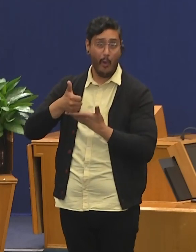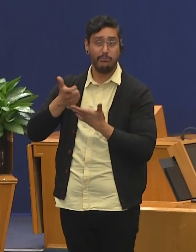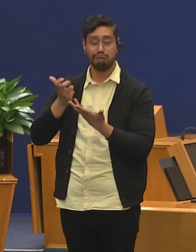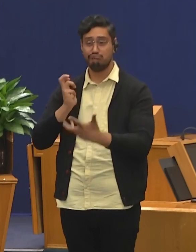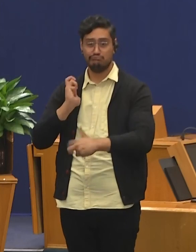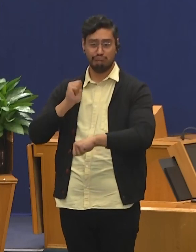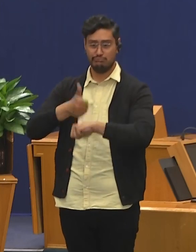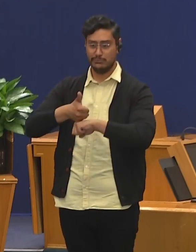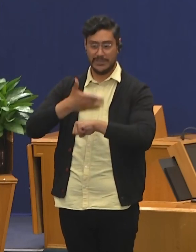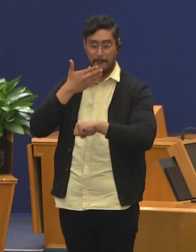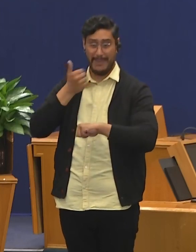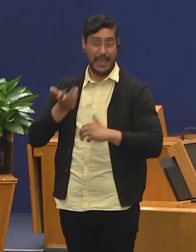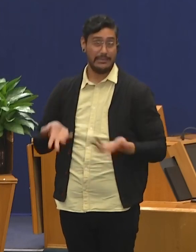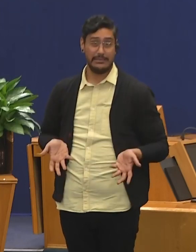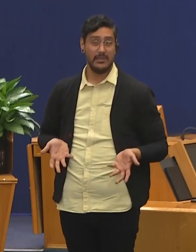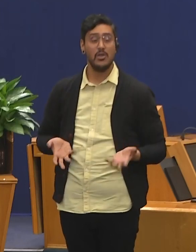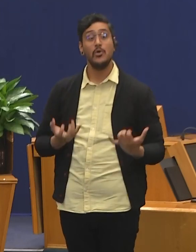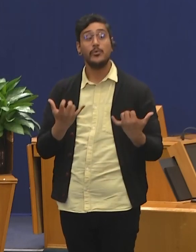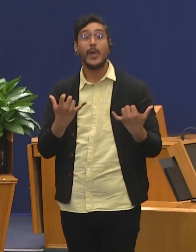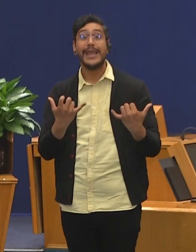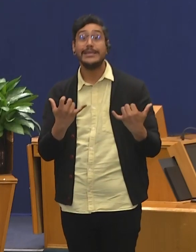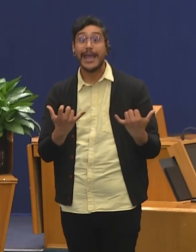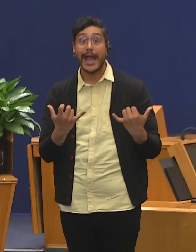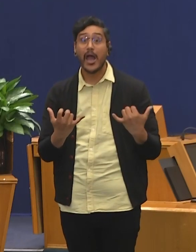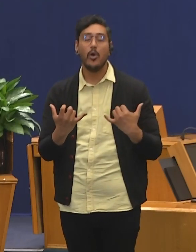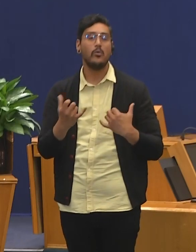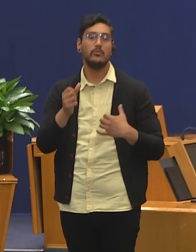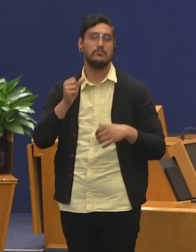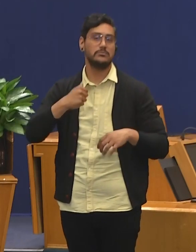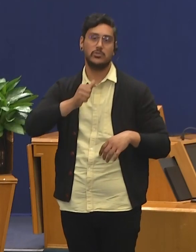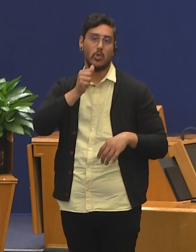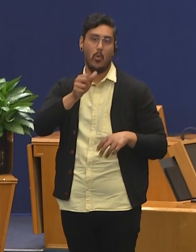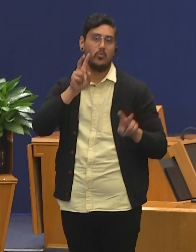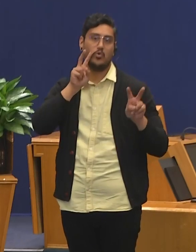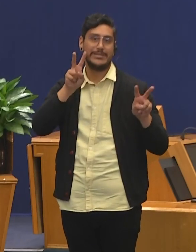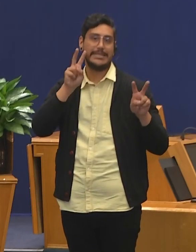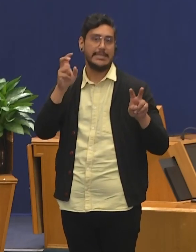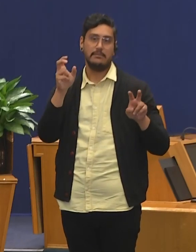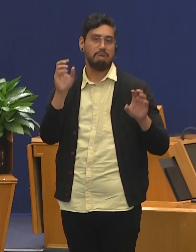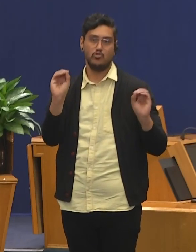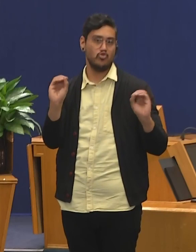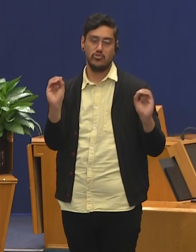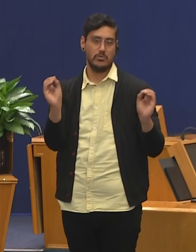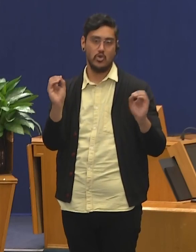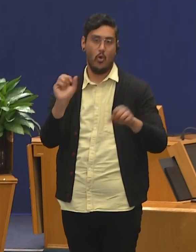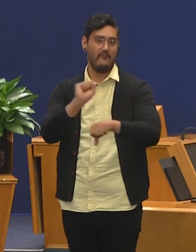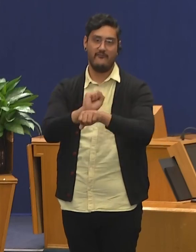AT THIS TIME TO HELP US COME UP WITH THE BEST PRODUCT. WE DON'T AT THIS TIME I WOULD